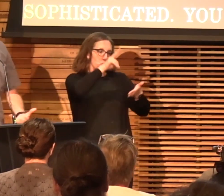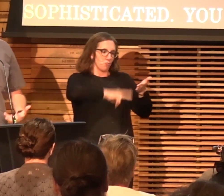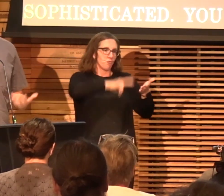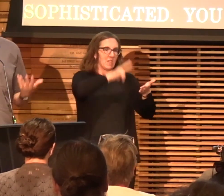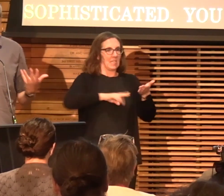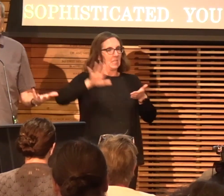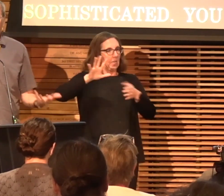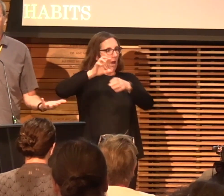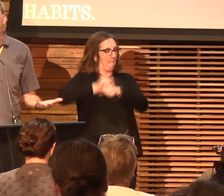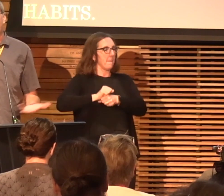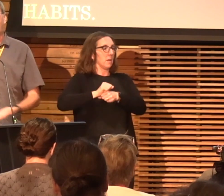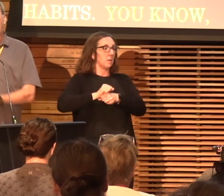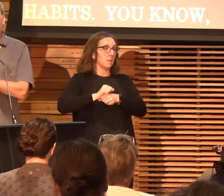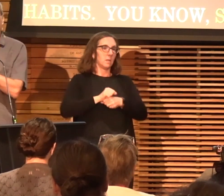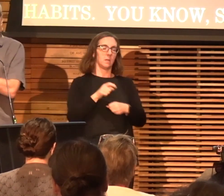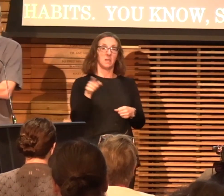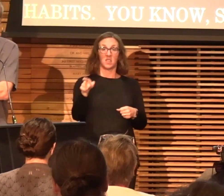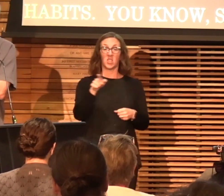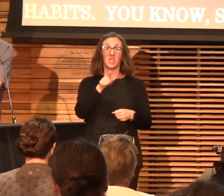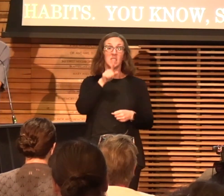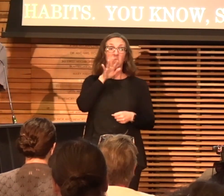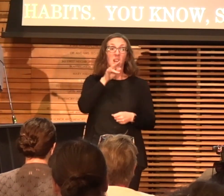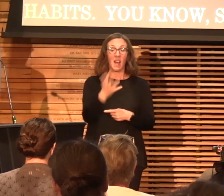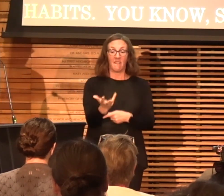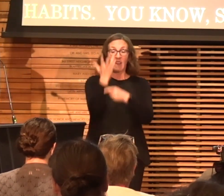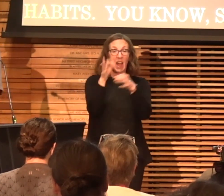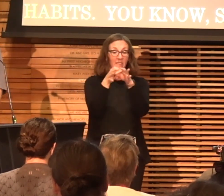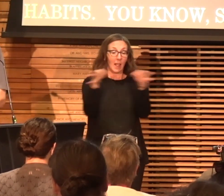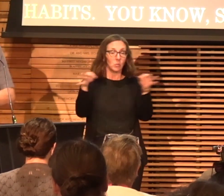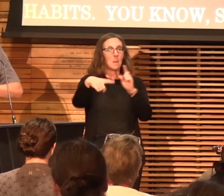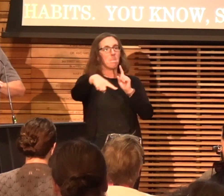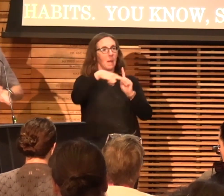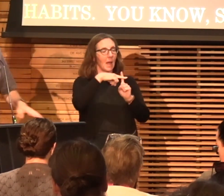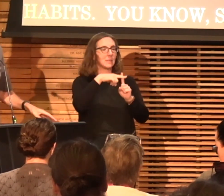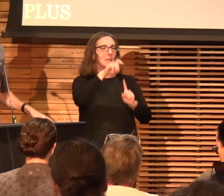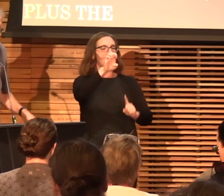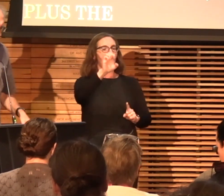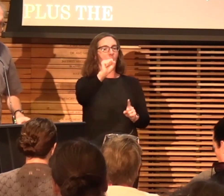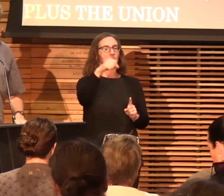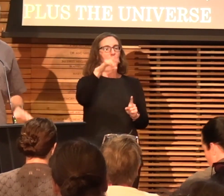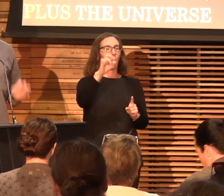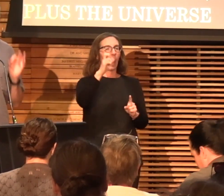You know, she speaks five languages plus Esperanto, the universal language, and she's reading periodicals.